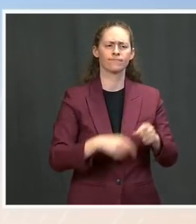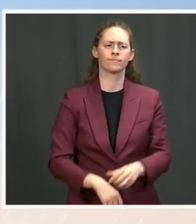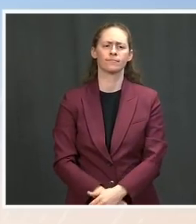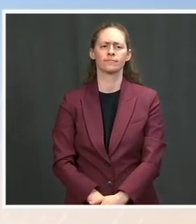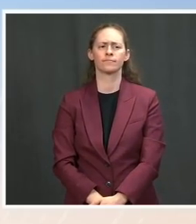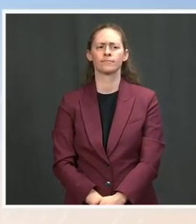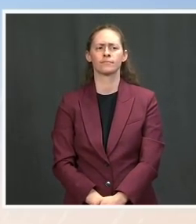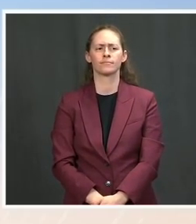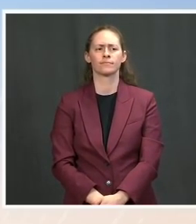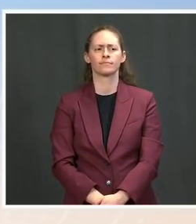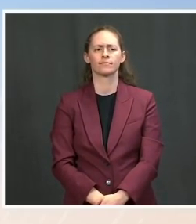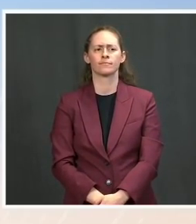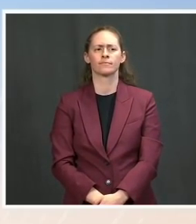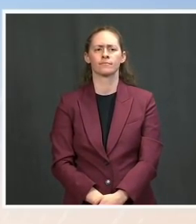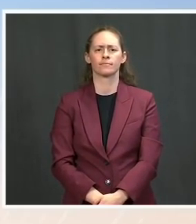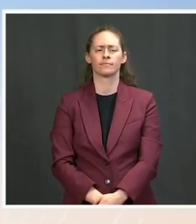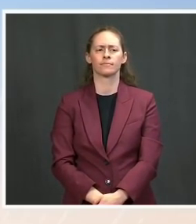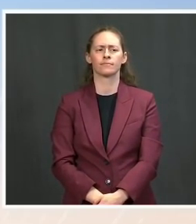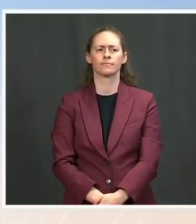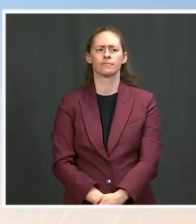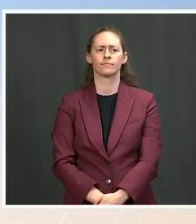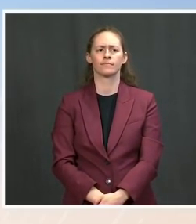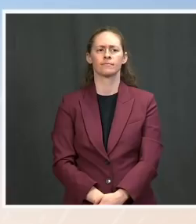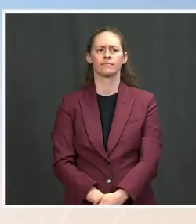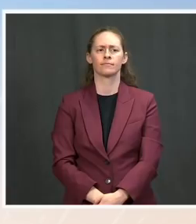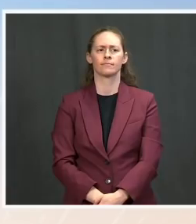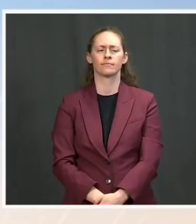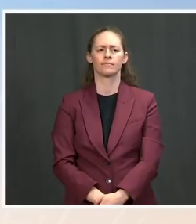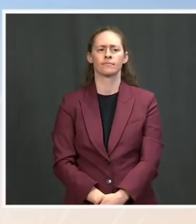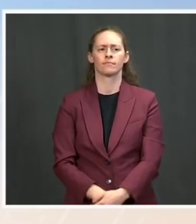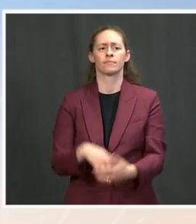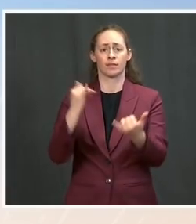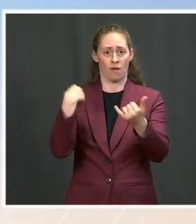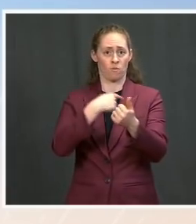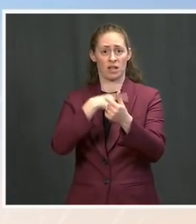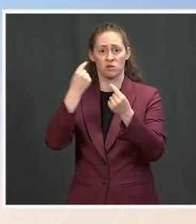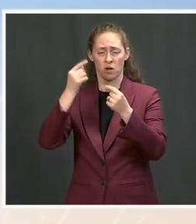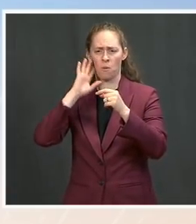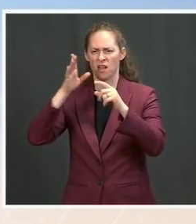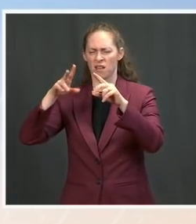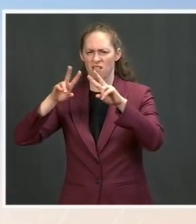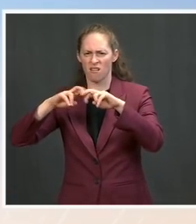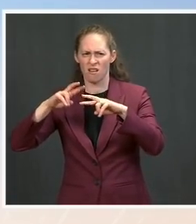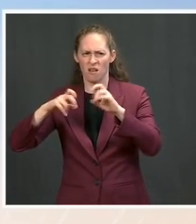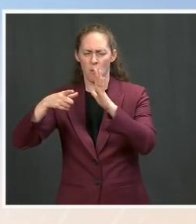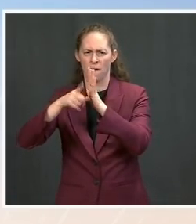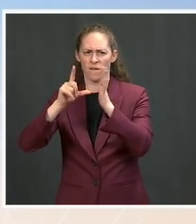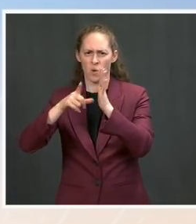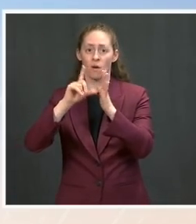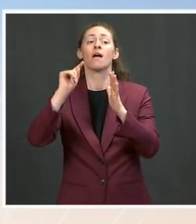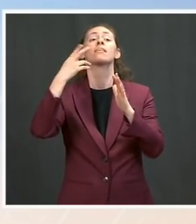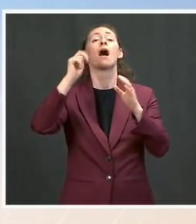that will convey to the American people an overarching sense of how we'll be taking on the threat posed by domestic terrorism --